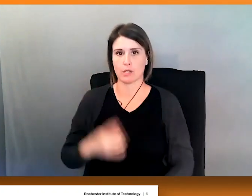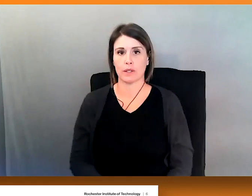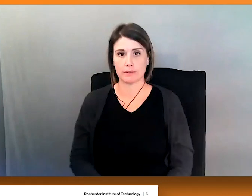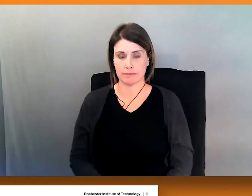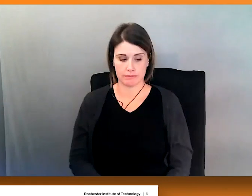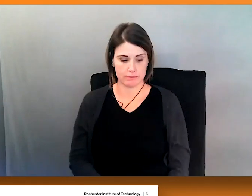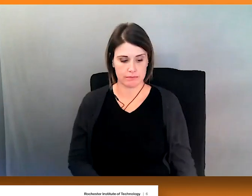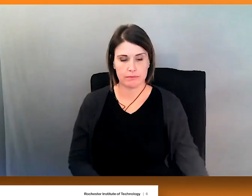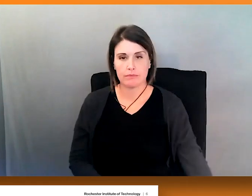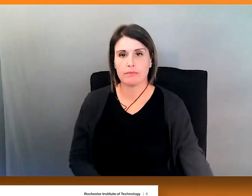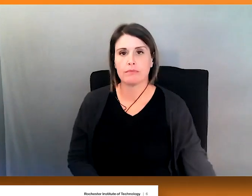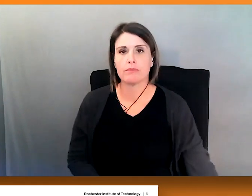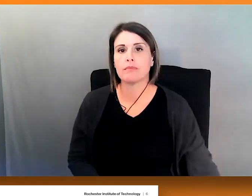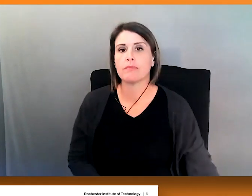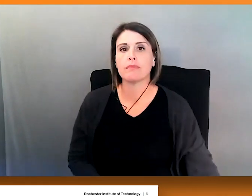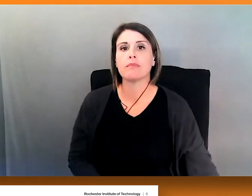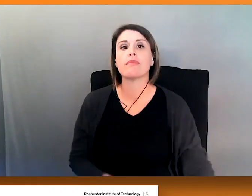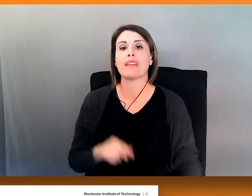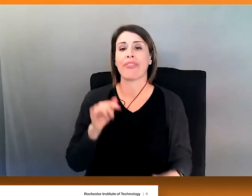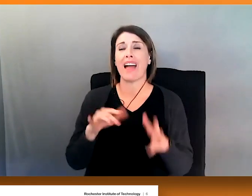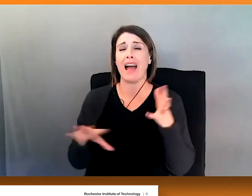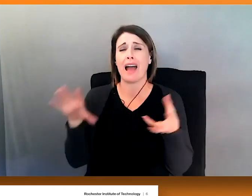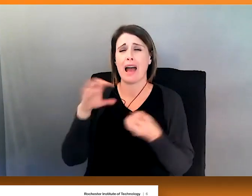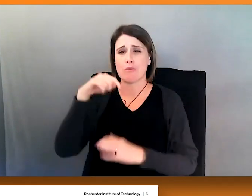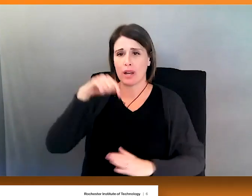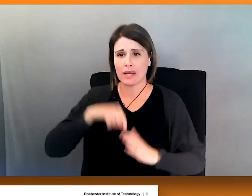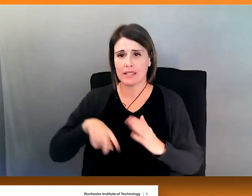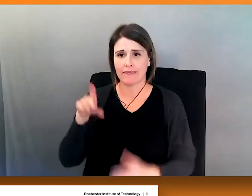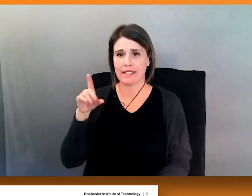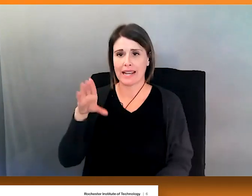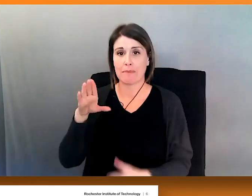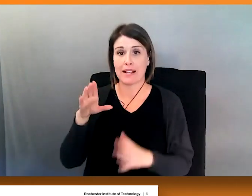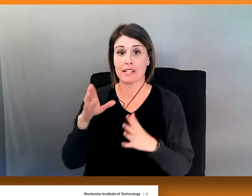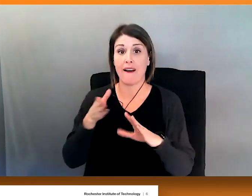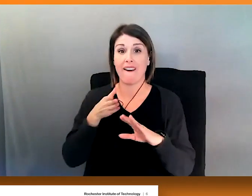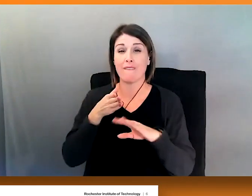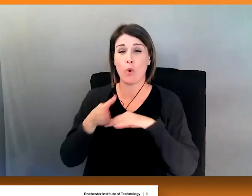This is a comprehensive database of over 140,000